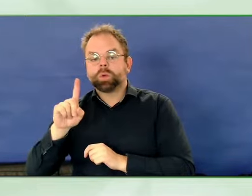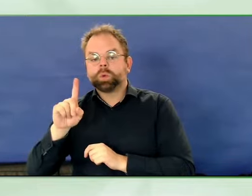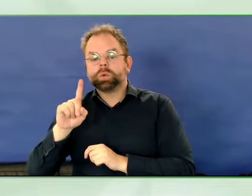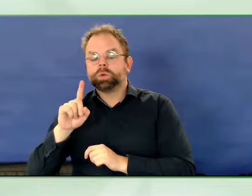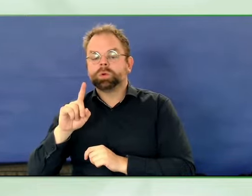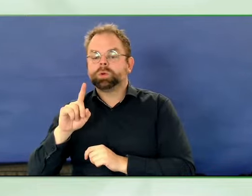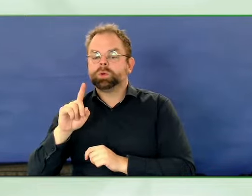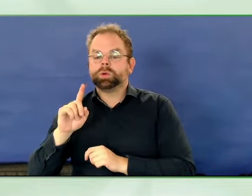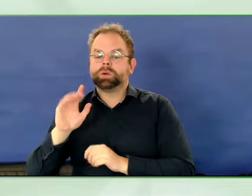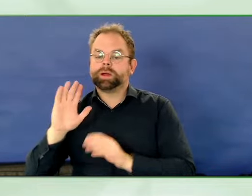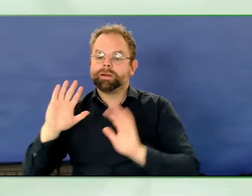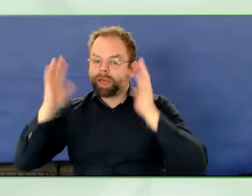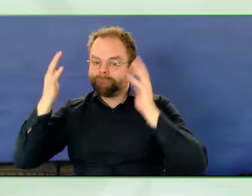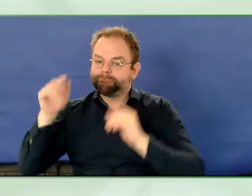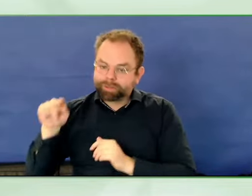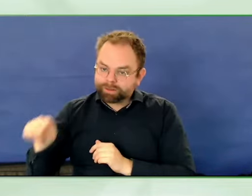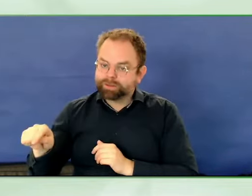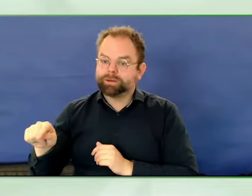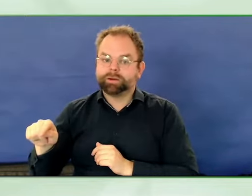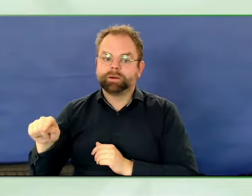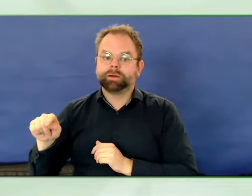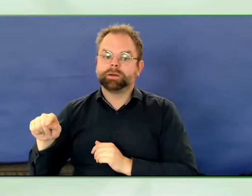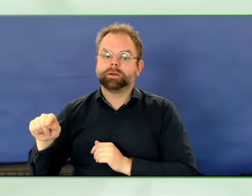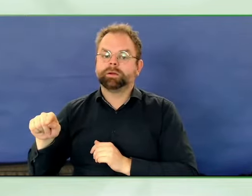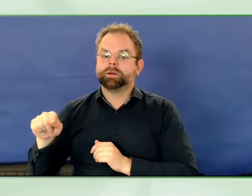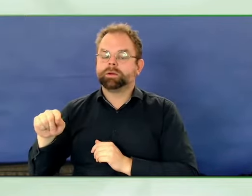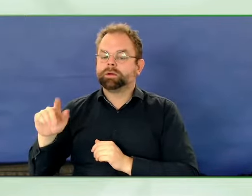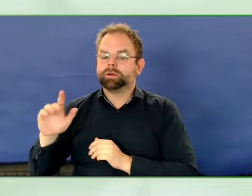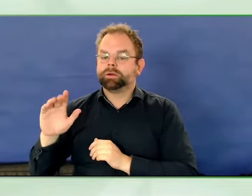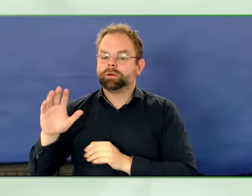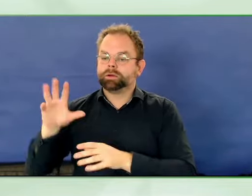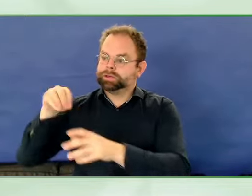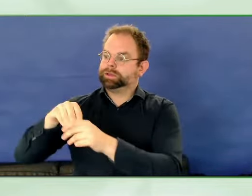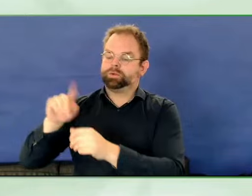inclusivity to some of the ideas that are hugely powerful and it is one of the three